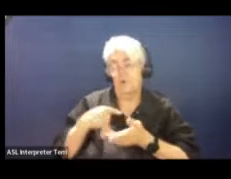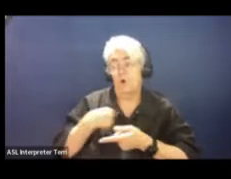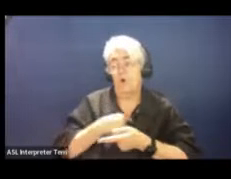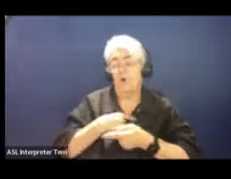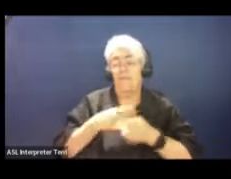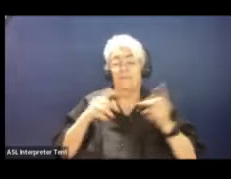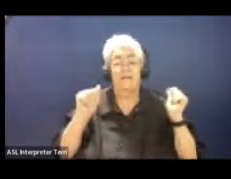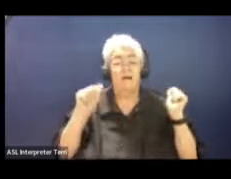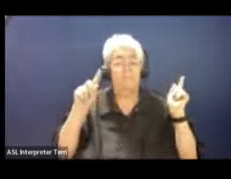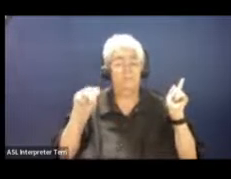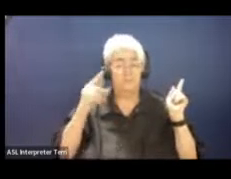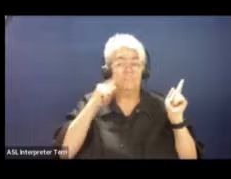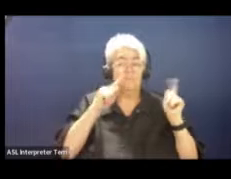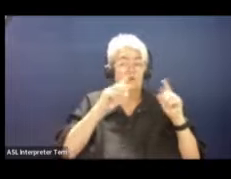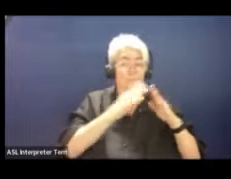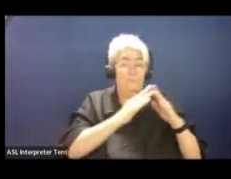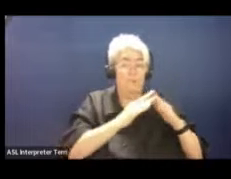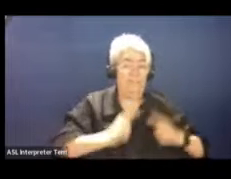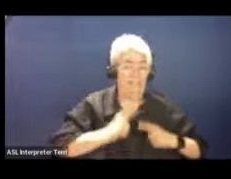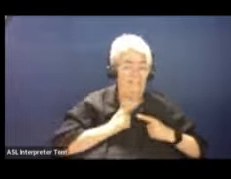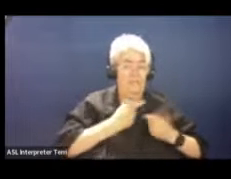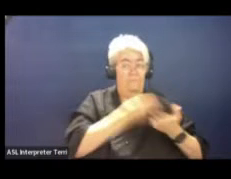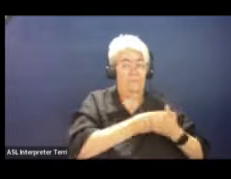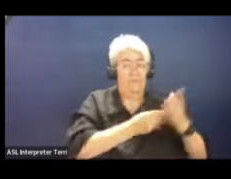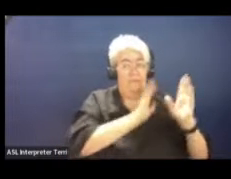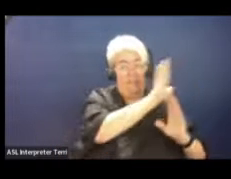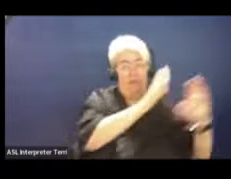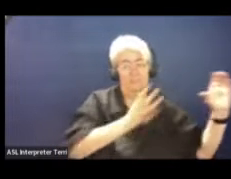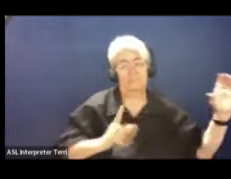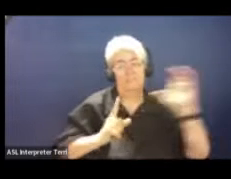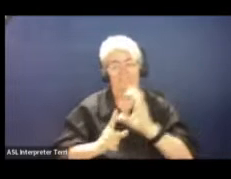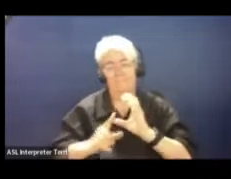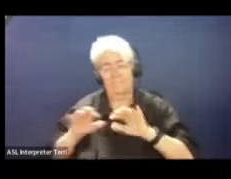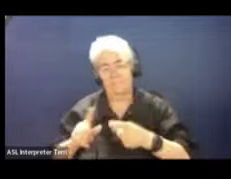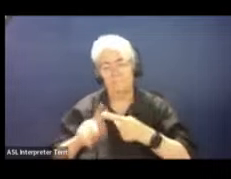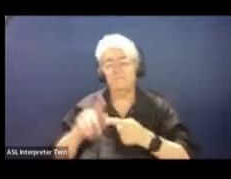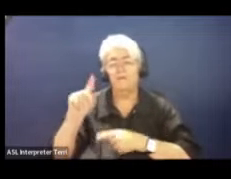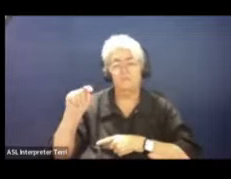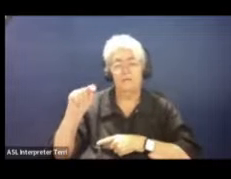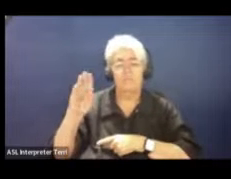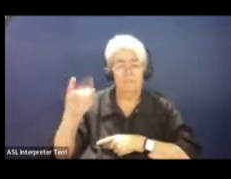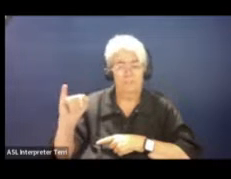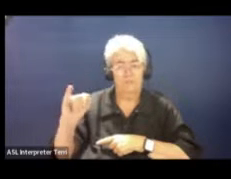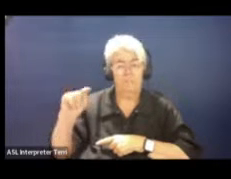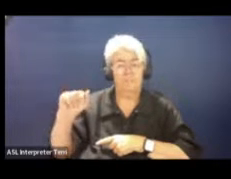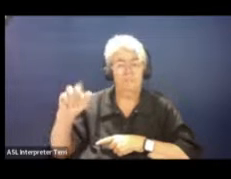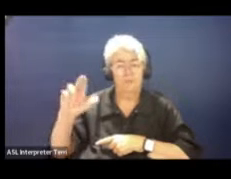Administration for Community Living, but Traumatic Brain Injury TARC is administered by the Human Services Research